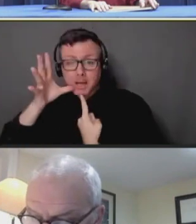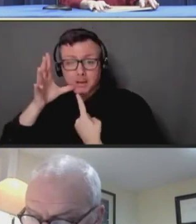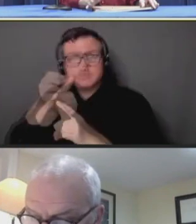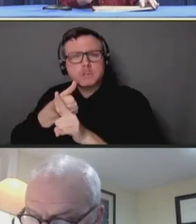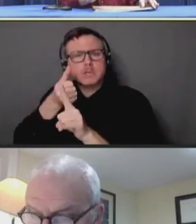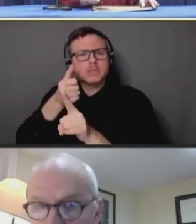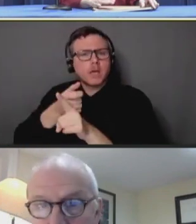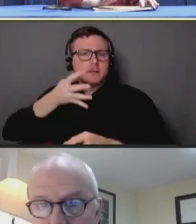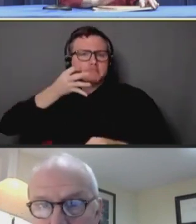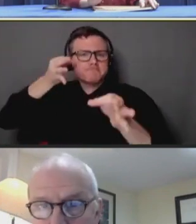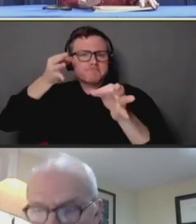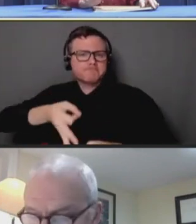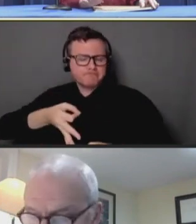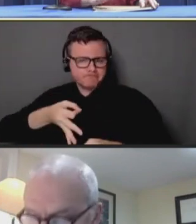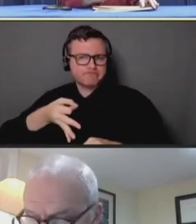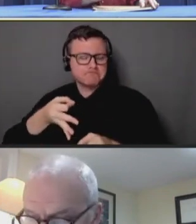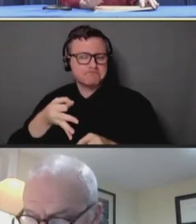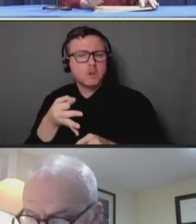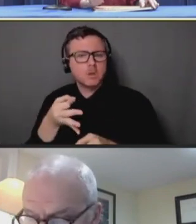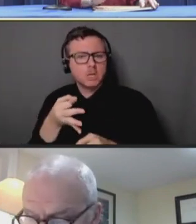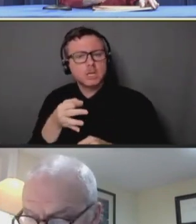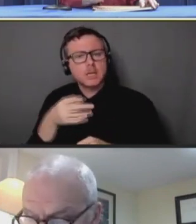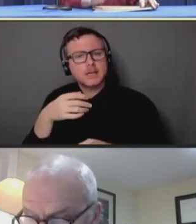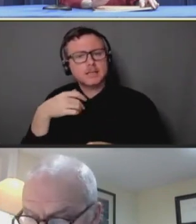We learned that in measles, we all know that now, we've discussed it at length.